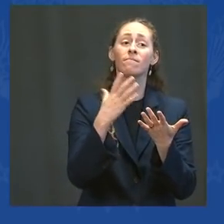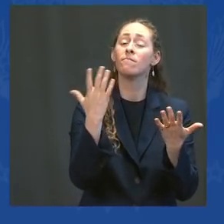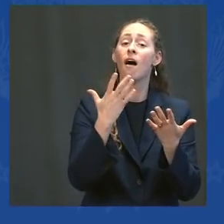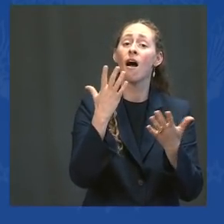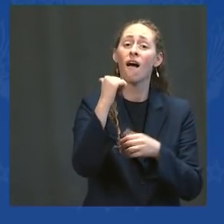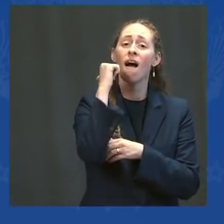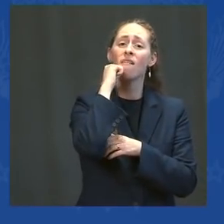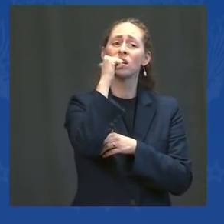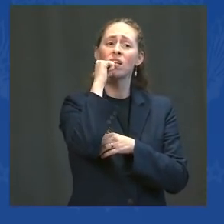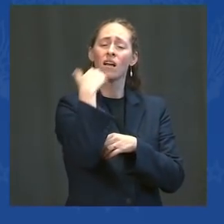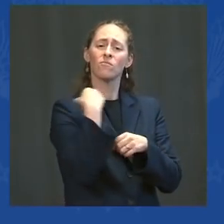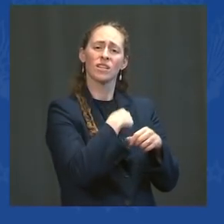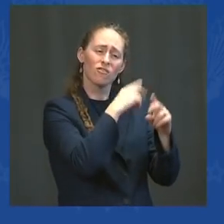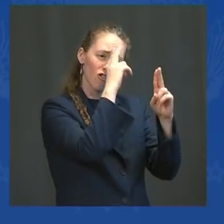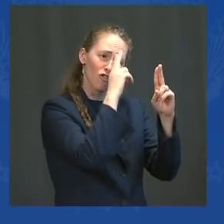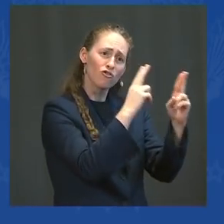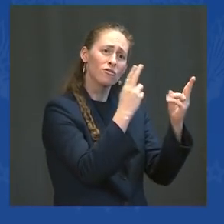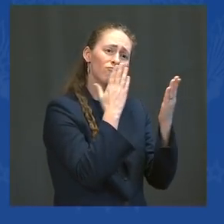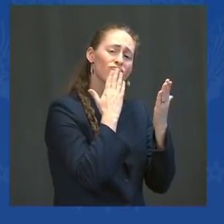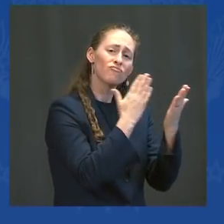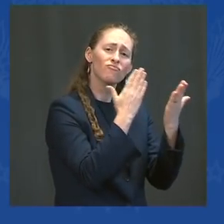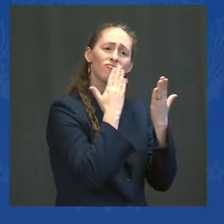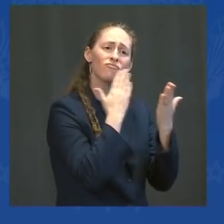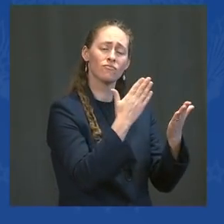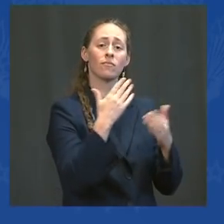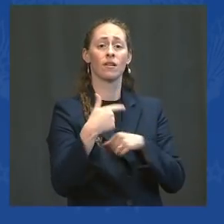Our nation is grateful for your service